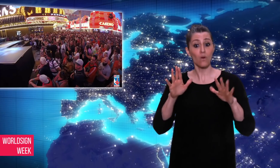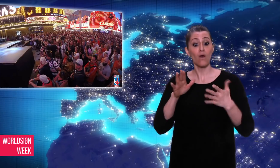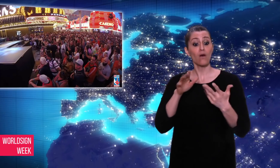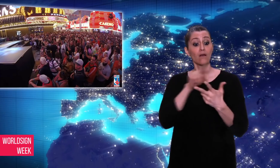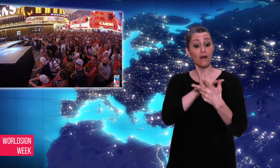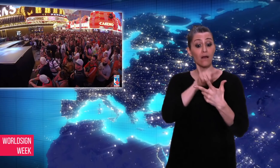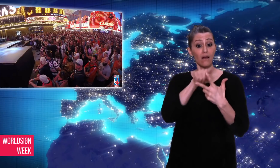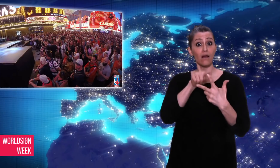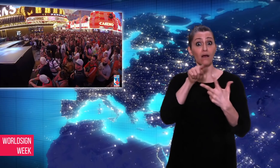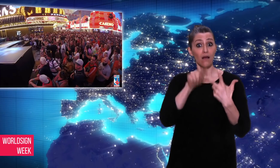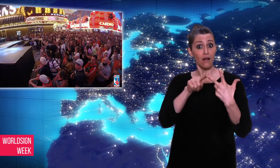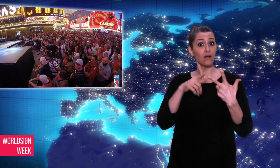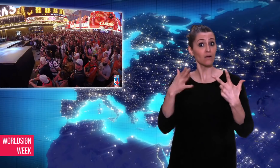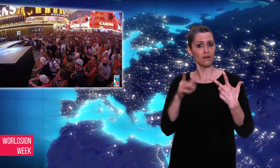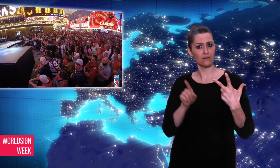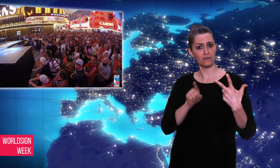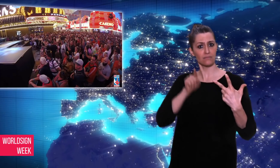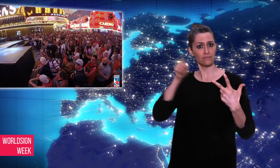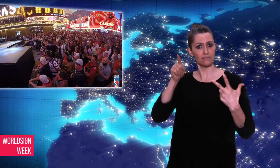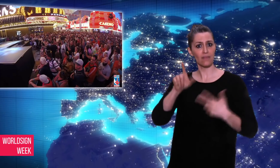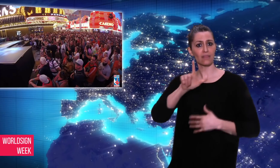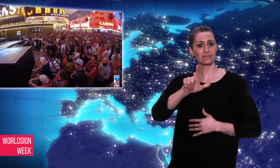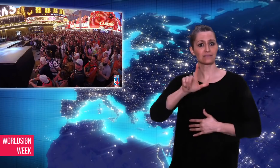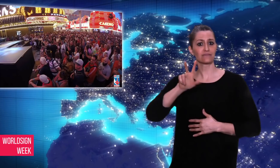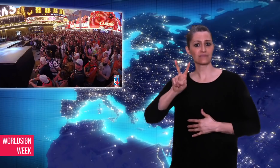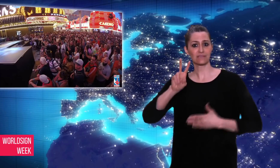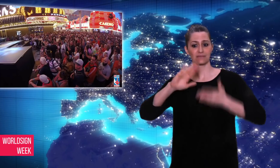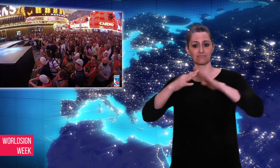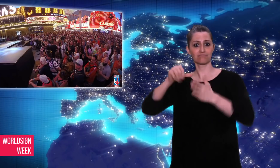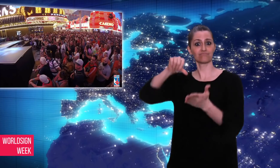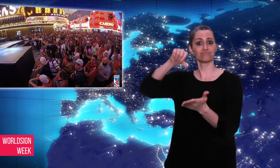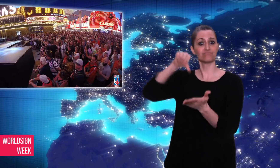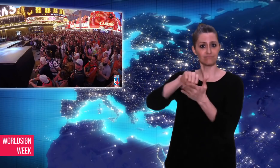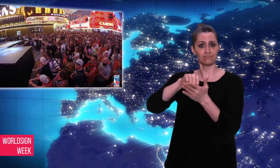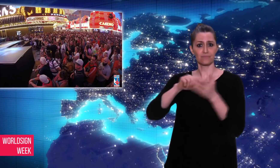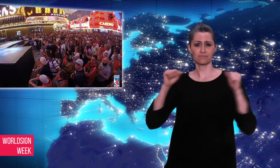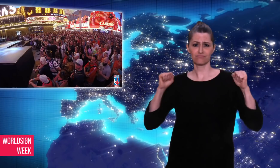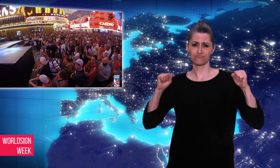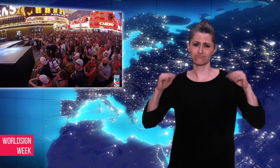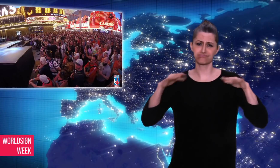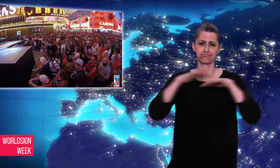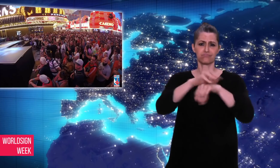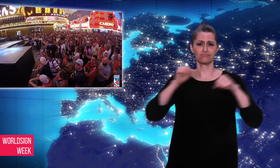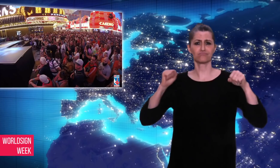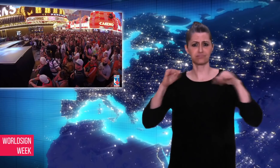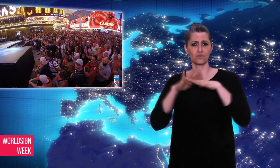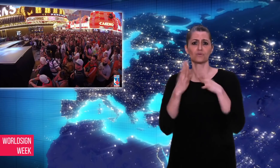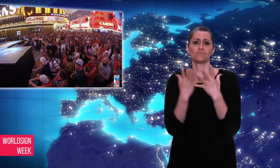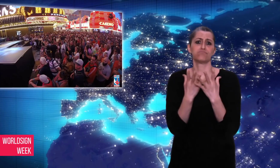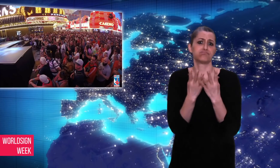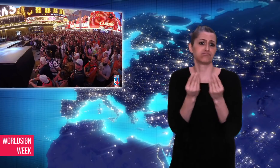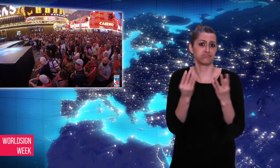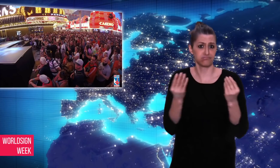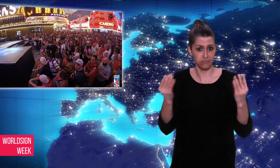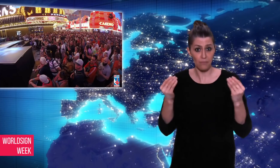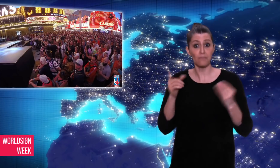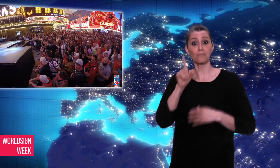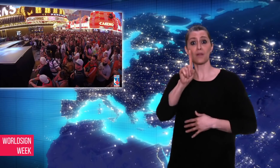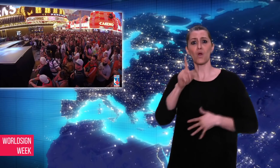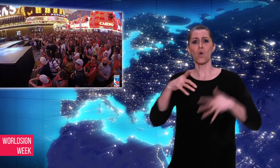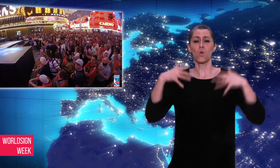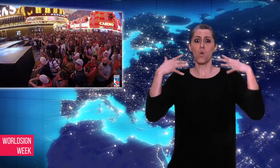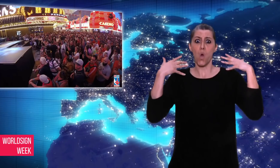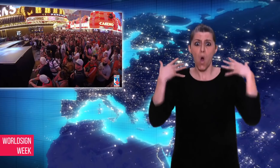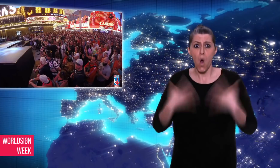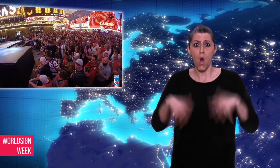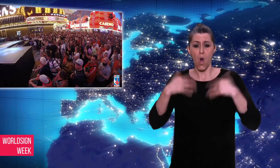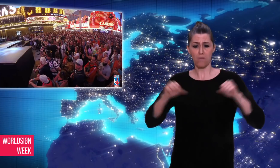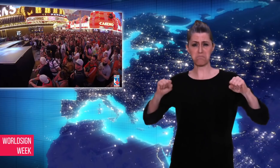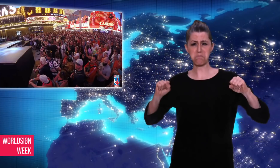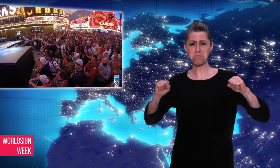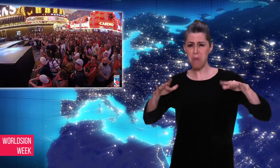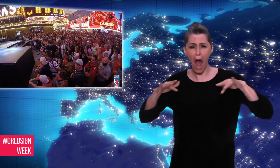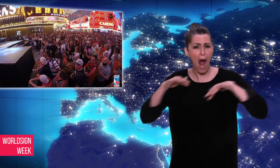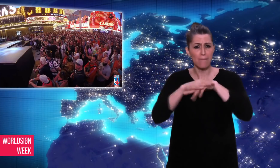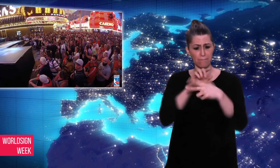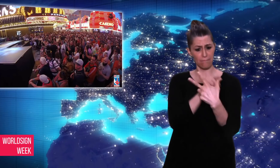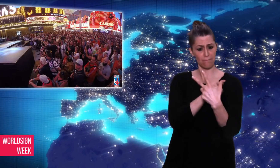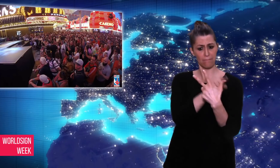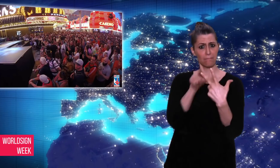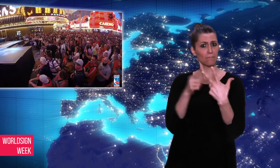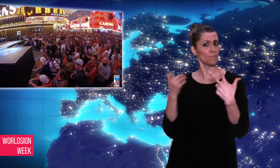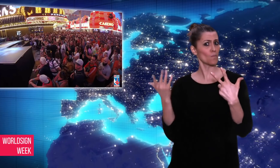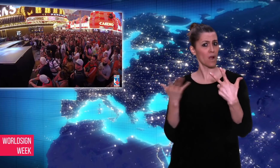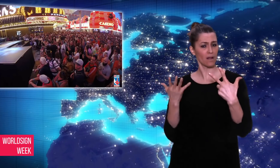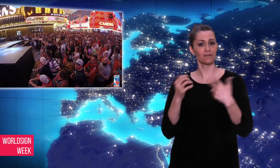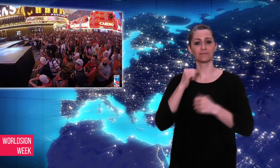all in Las Vegas with highest attendance of the 3 shows being